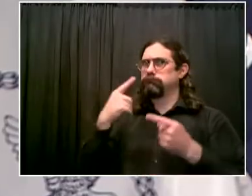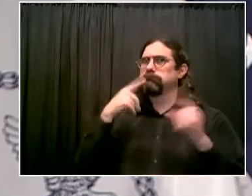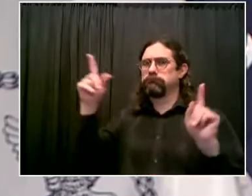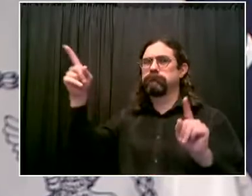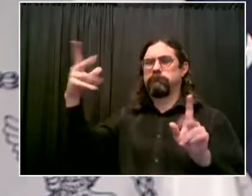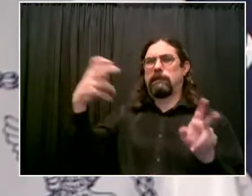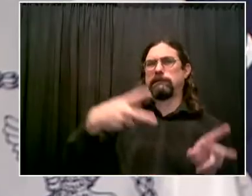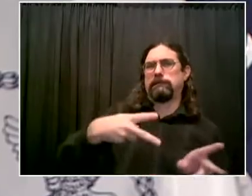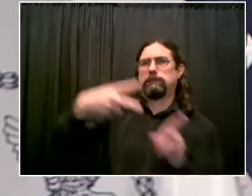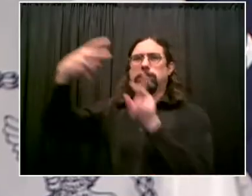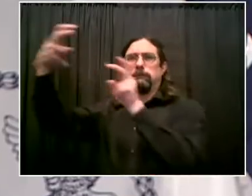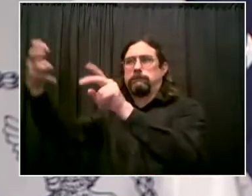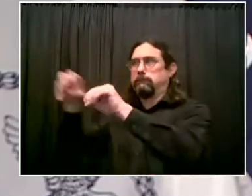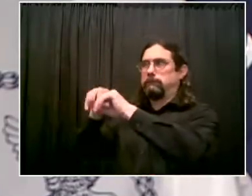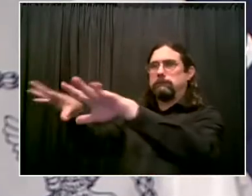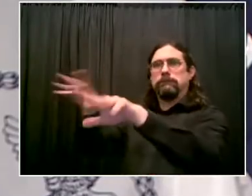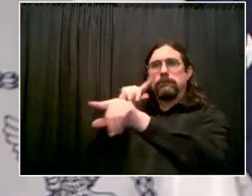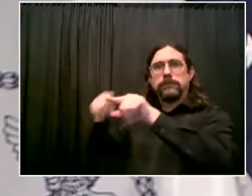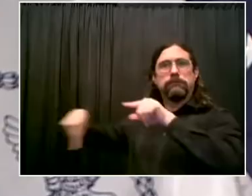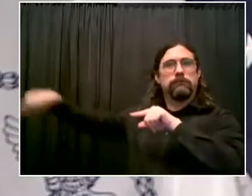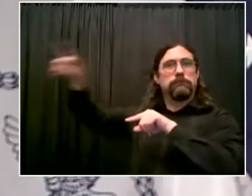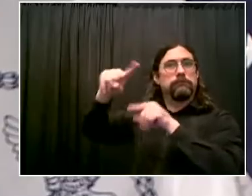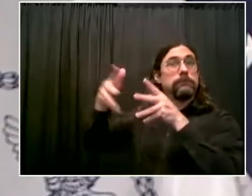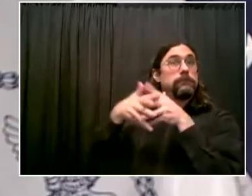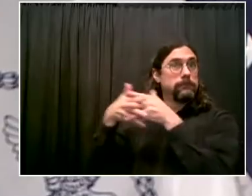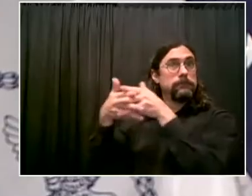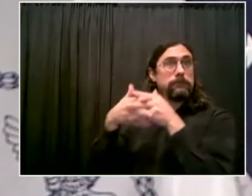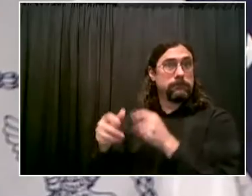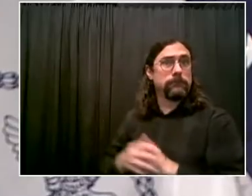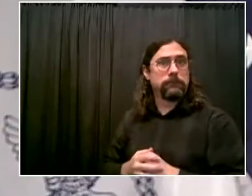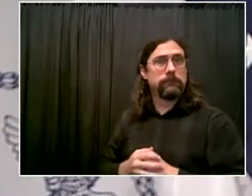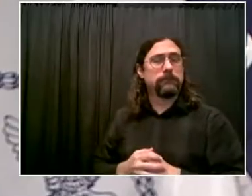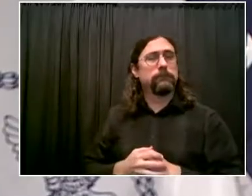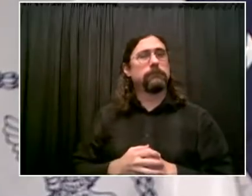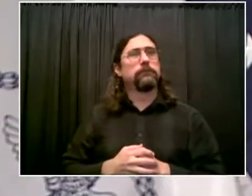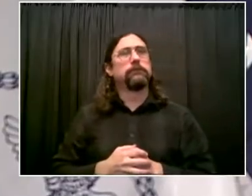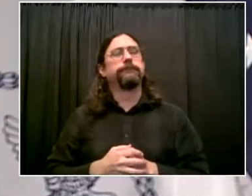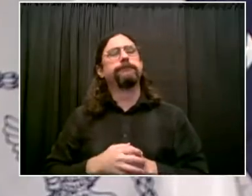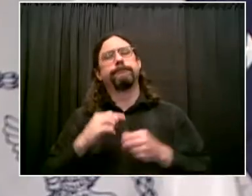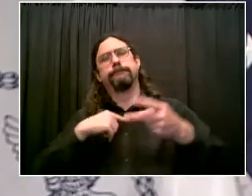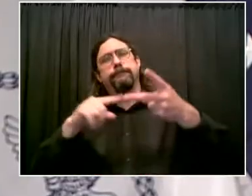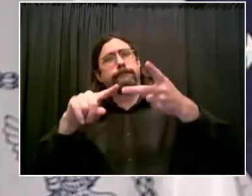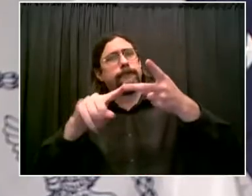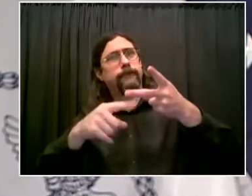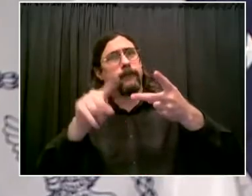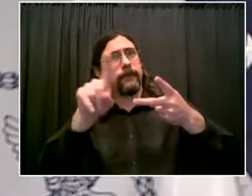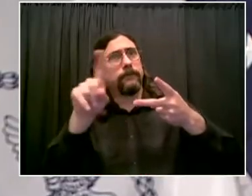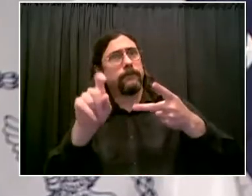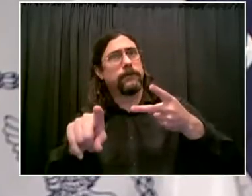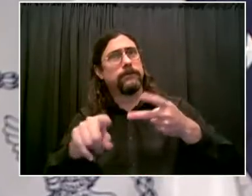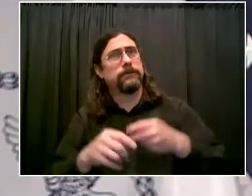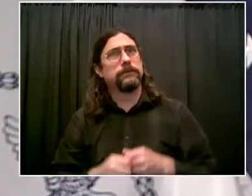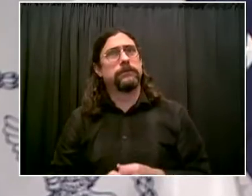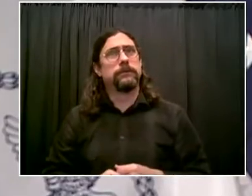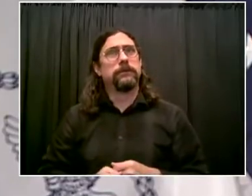THANK YOU. GO AHEAD JULIET. Reporter: HOW DOES THIS WORK?